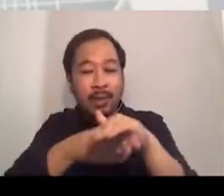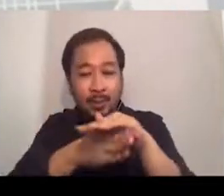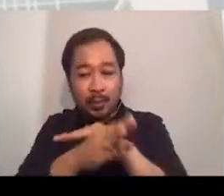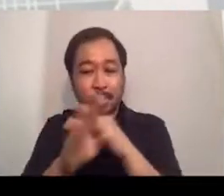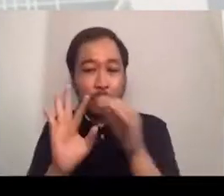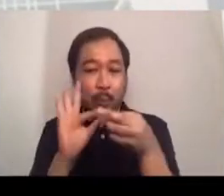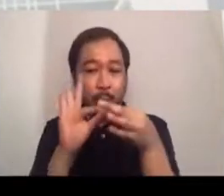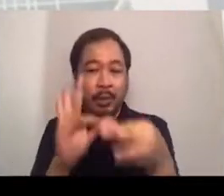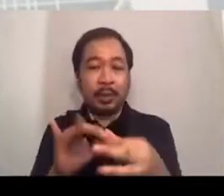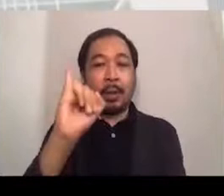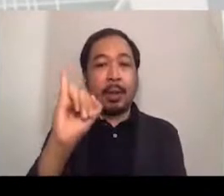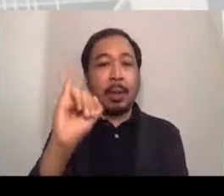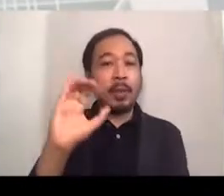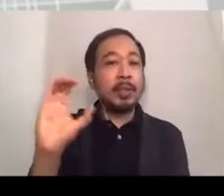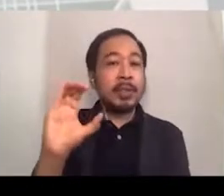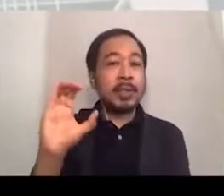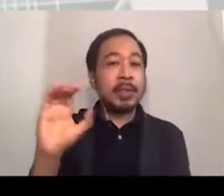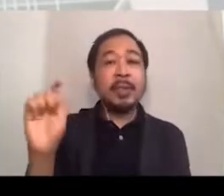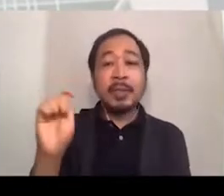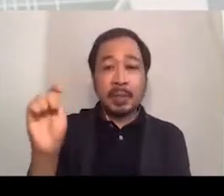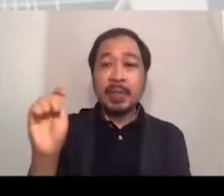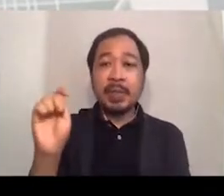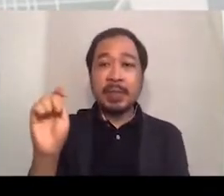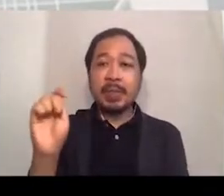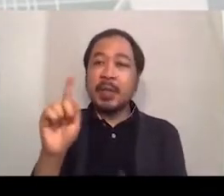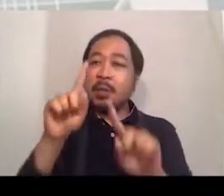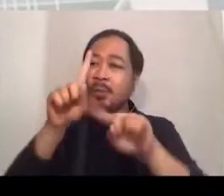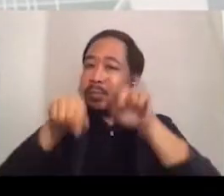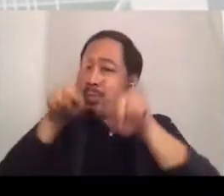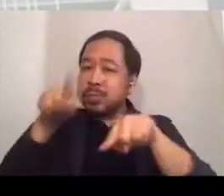clearly a vital vital role in these times.